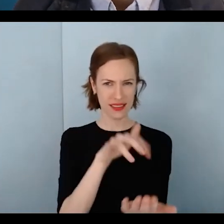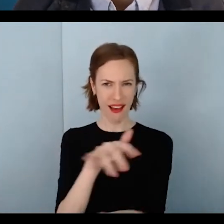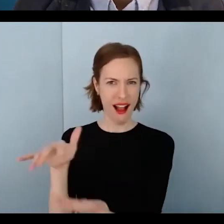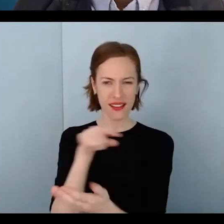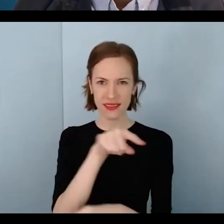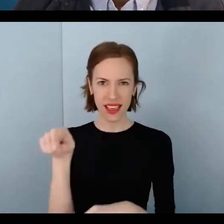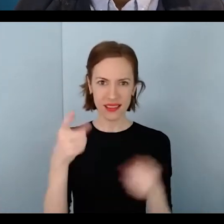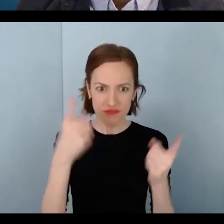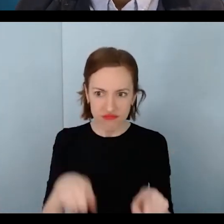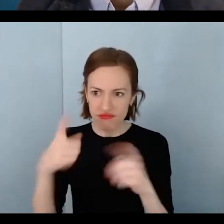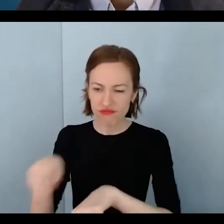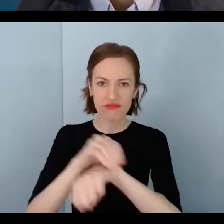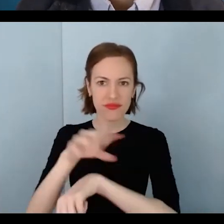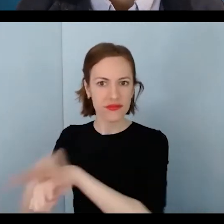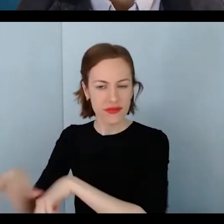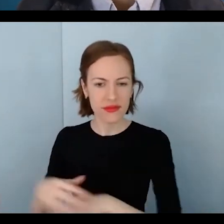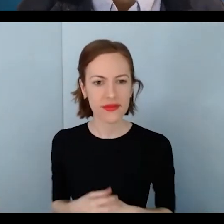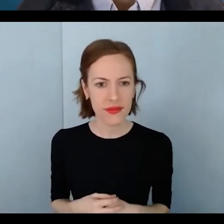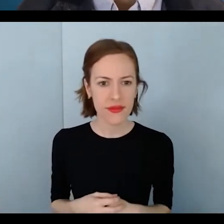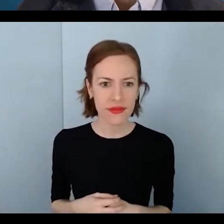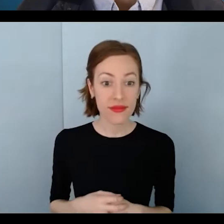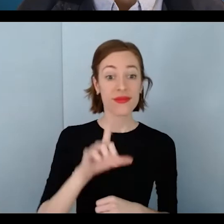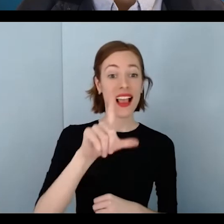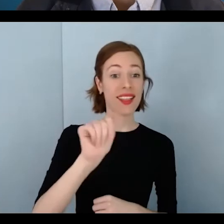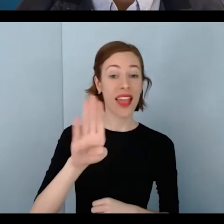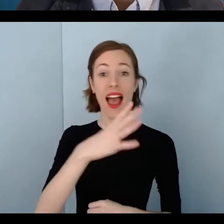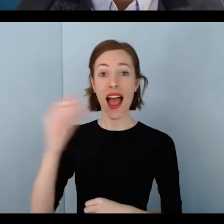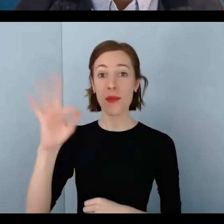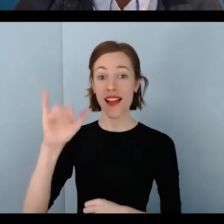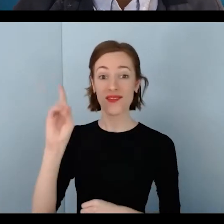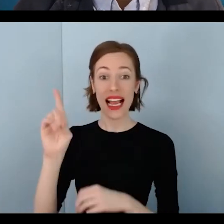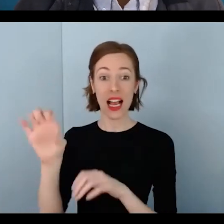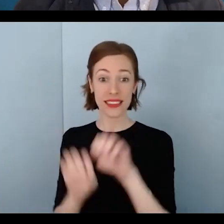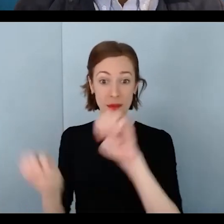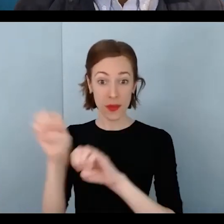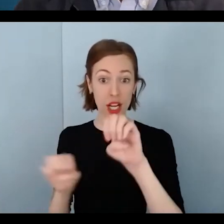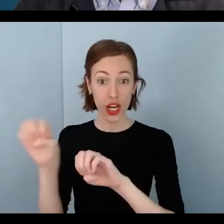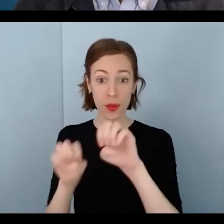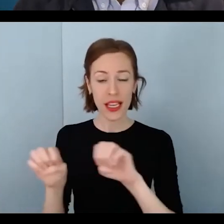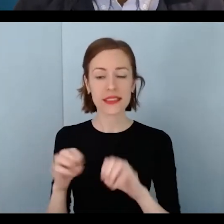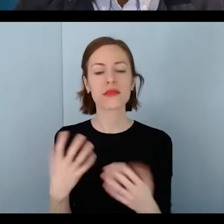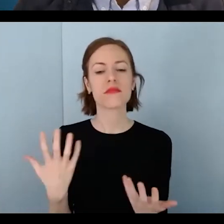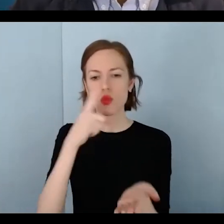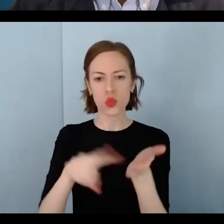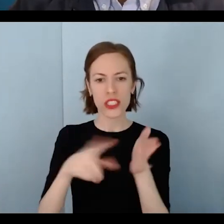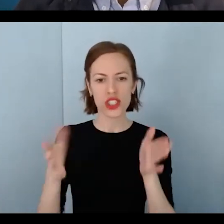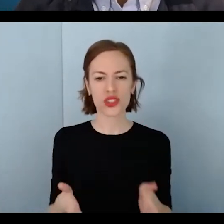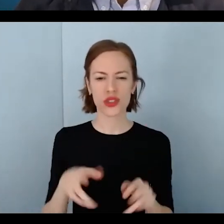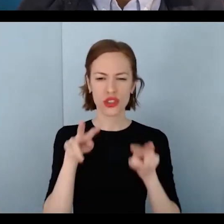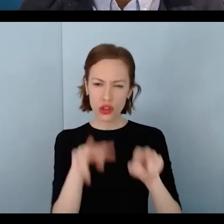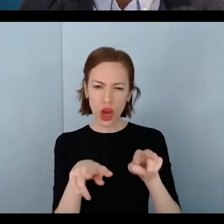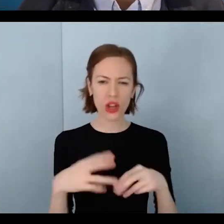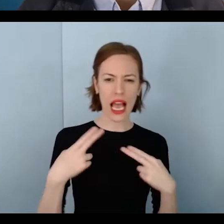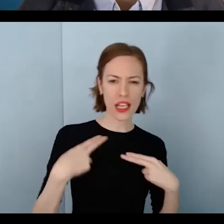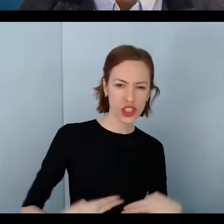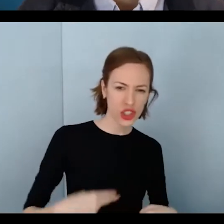Researchers in human computer interaction, often look at the effects of algorithm decisions on human behavior. How much are people influenced by the algorithm.